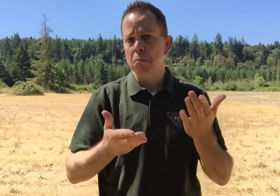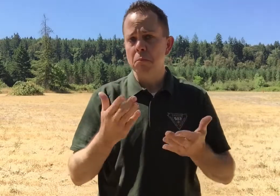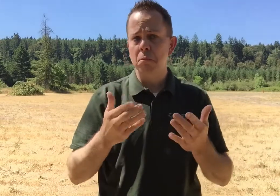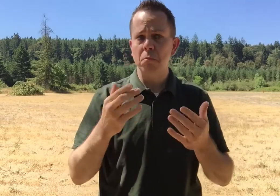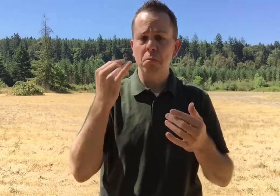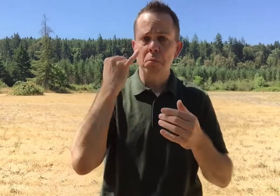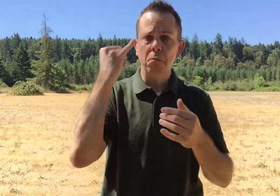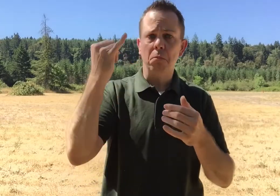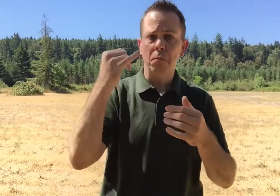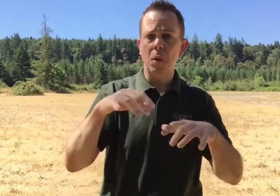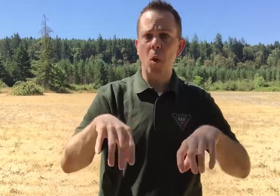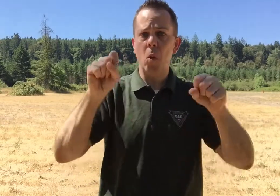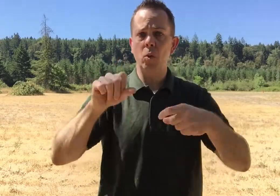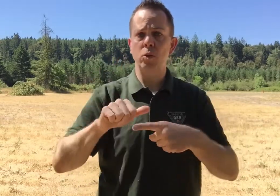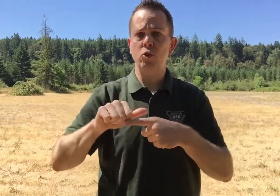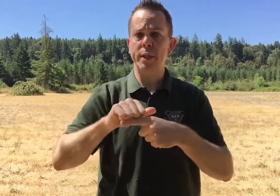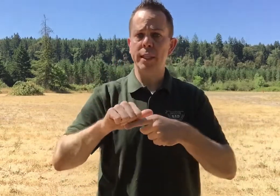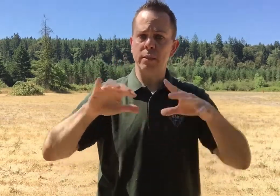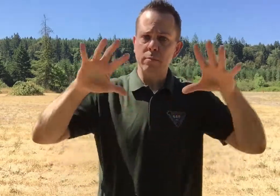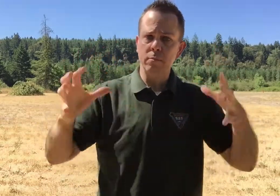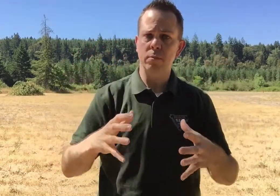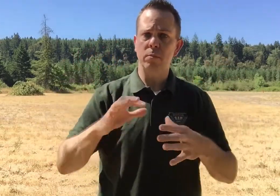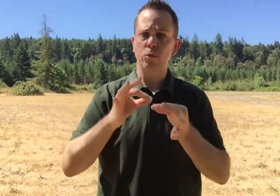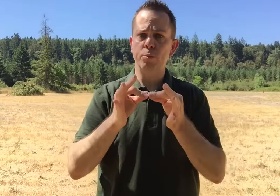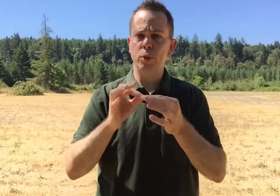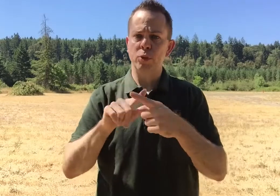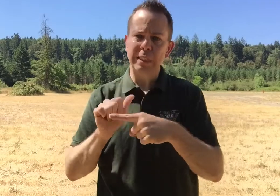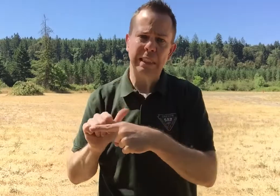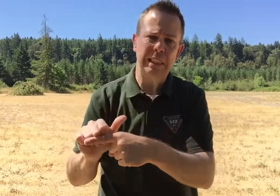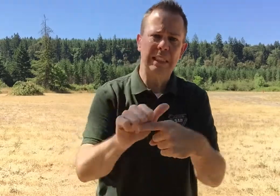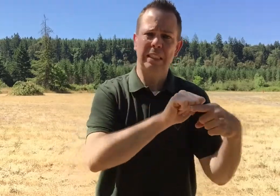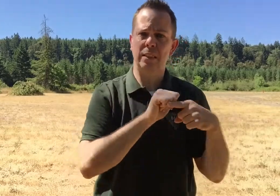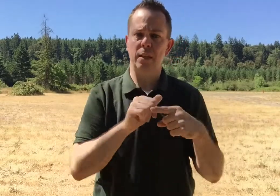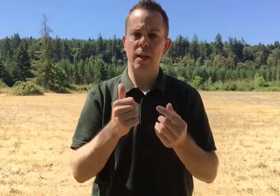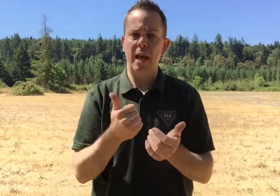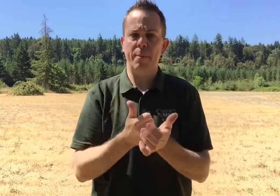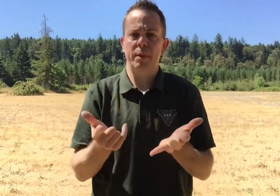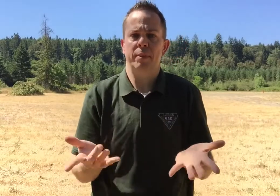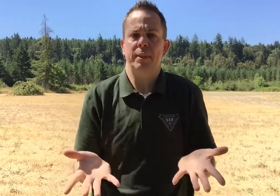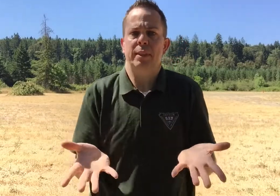possibly providing medical interpreting training for the interpreters to raise the quality